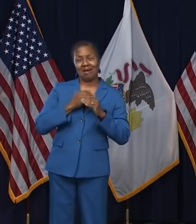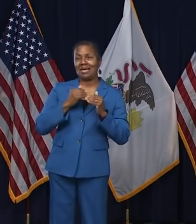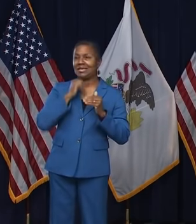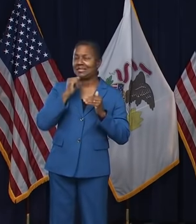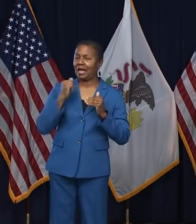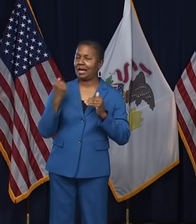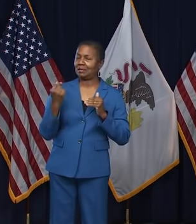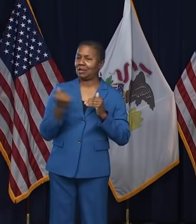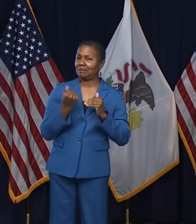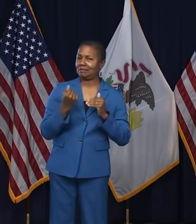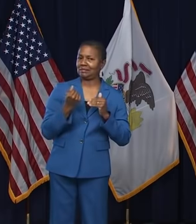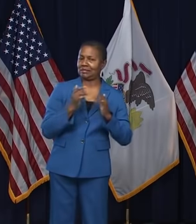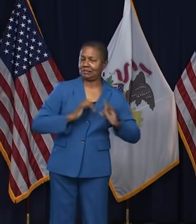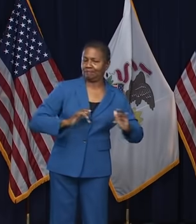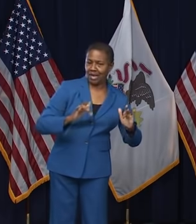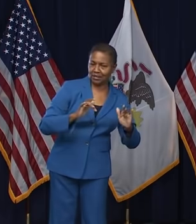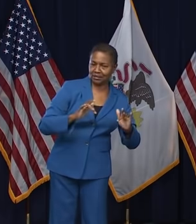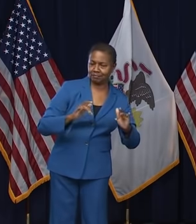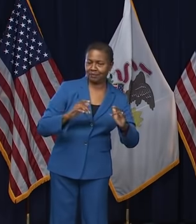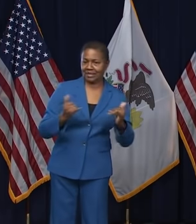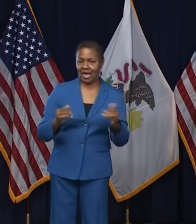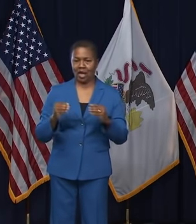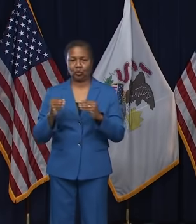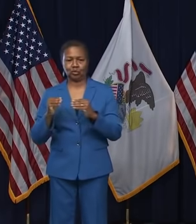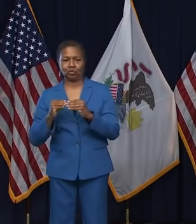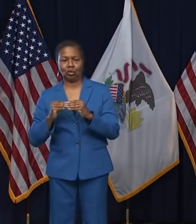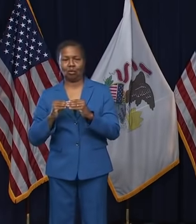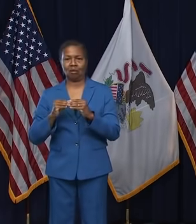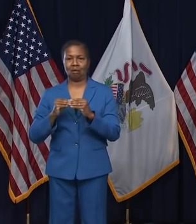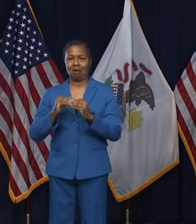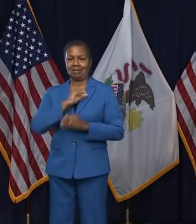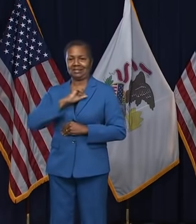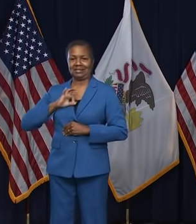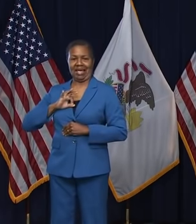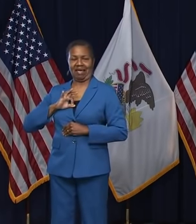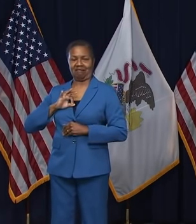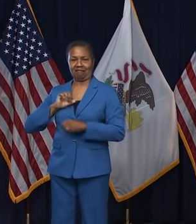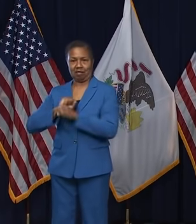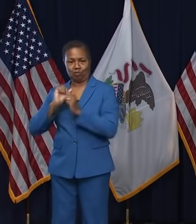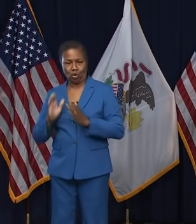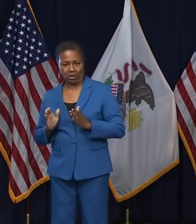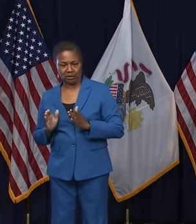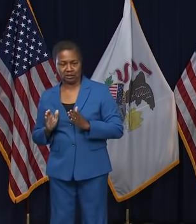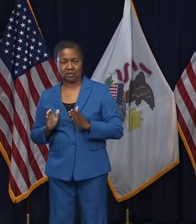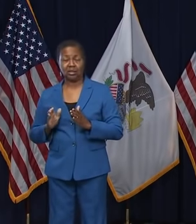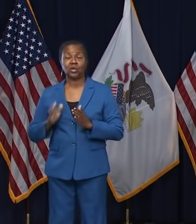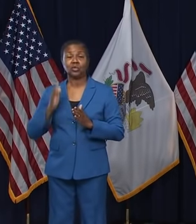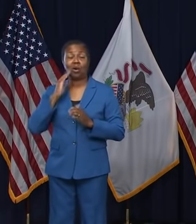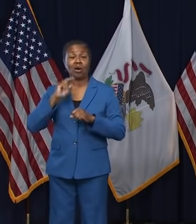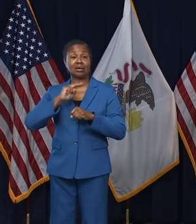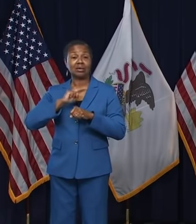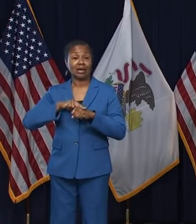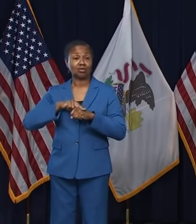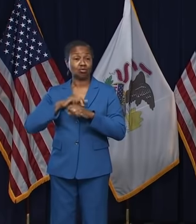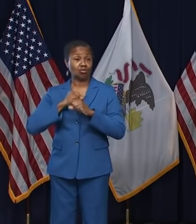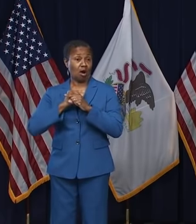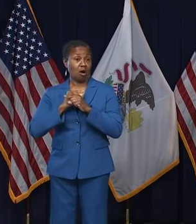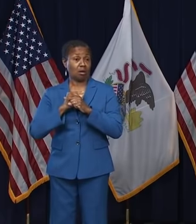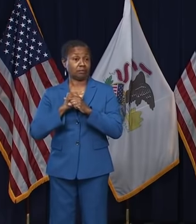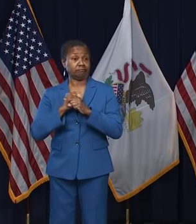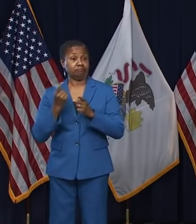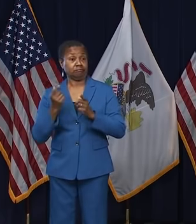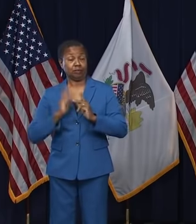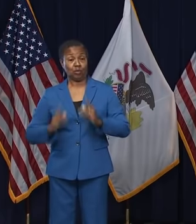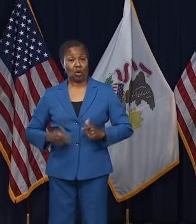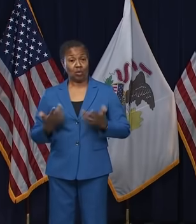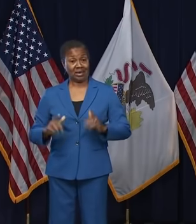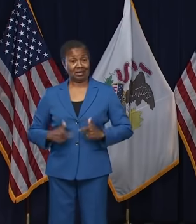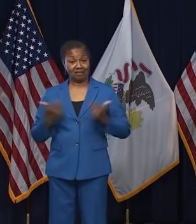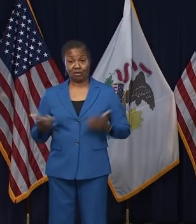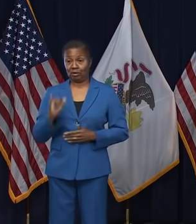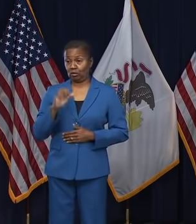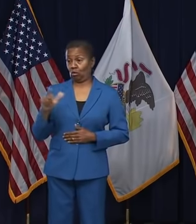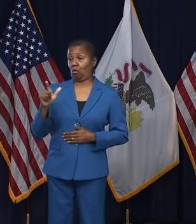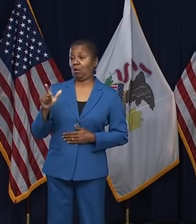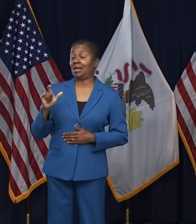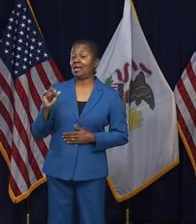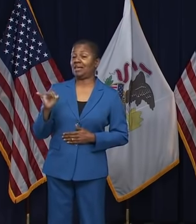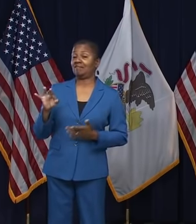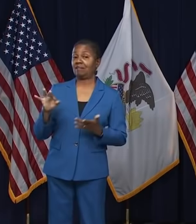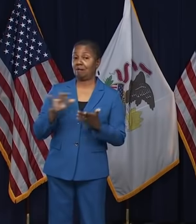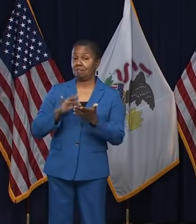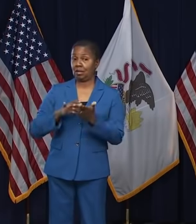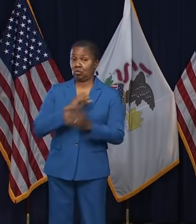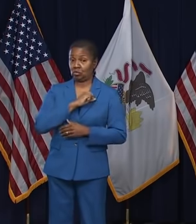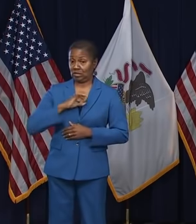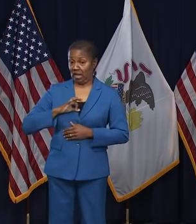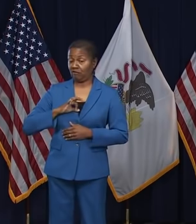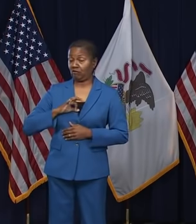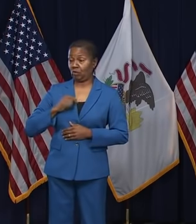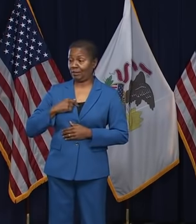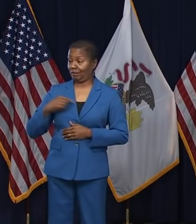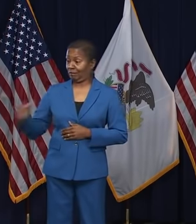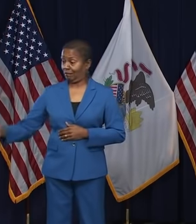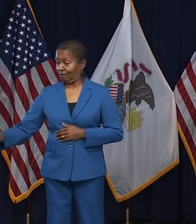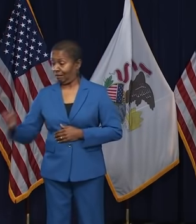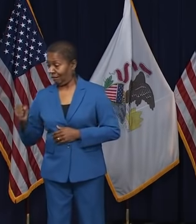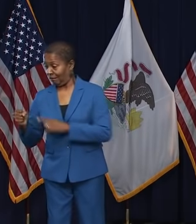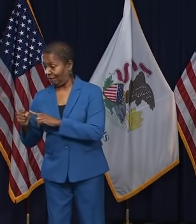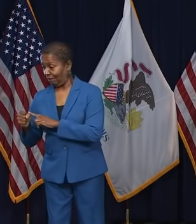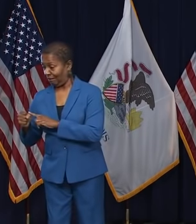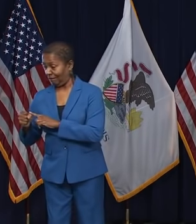earlier on the issue. Is less